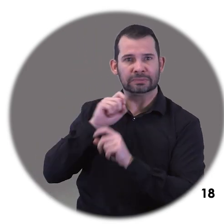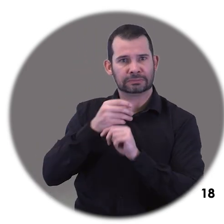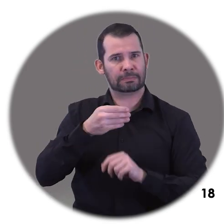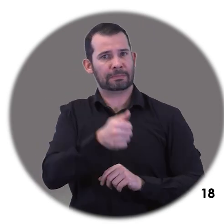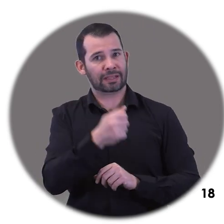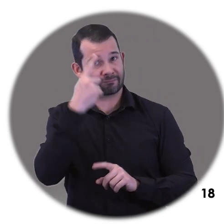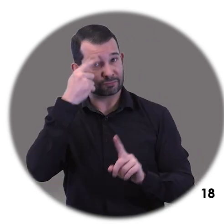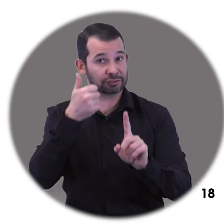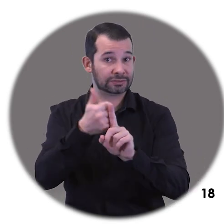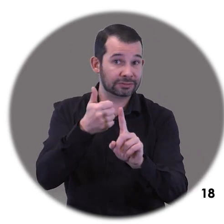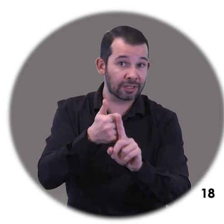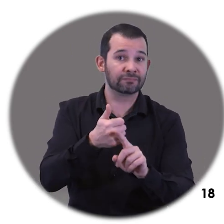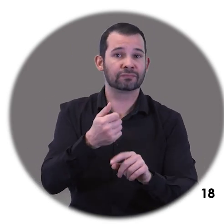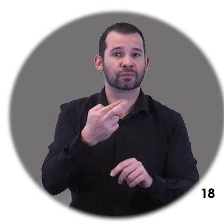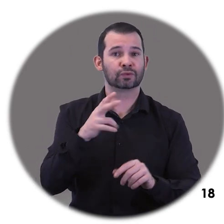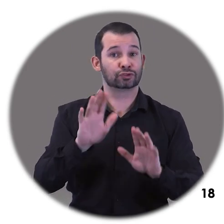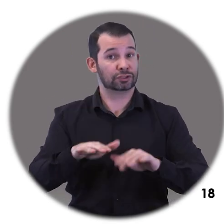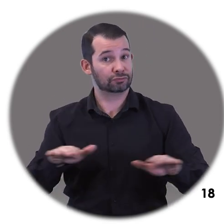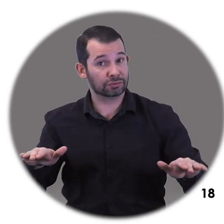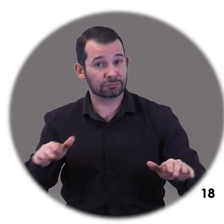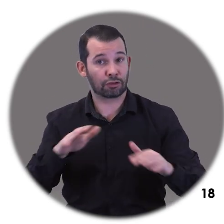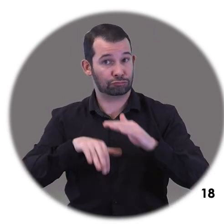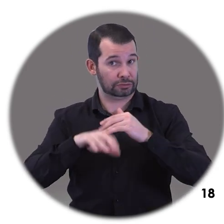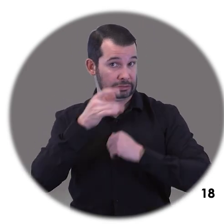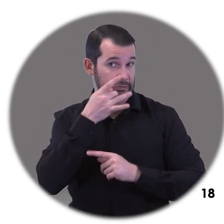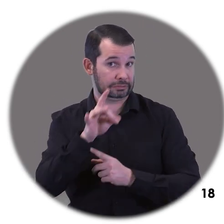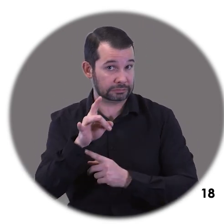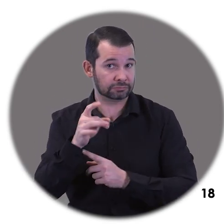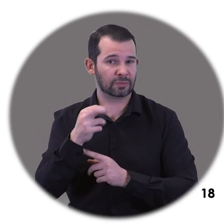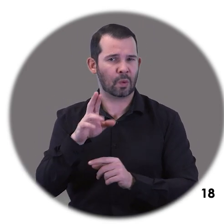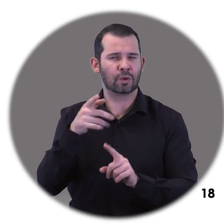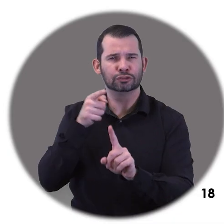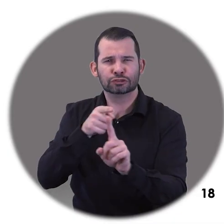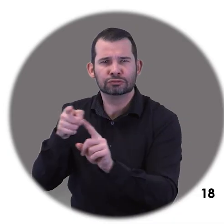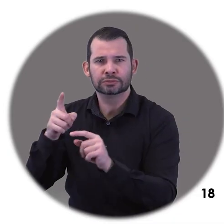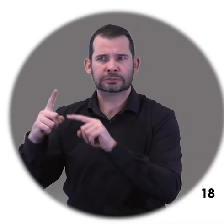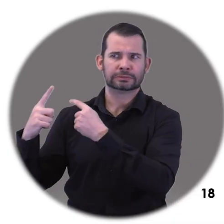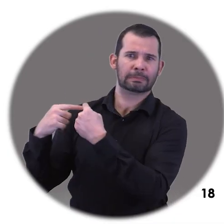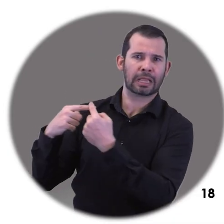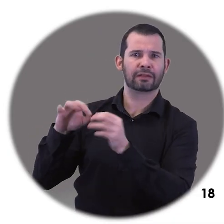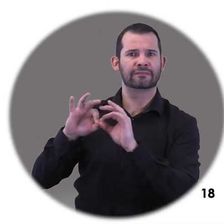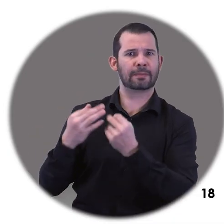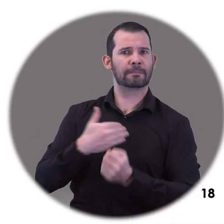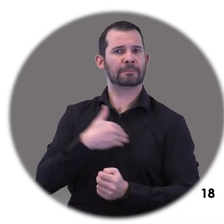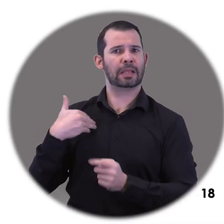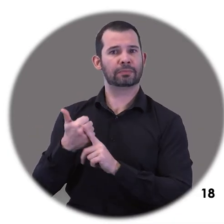paid for yourselves, your children under 18, or certain dependent family members